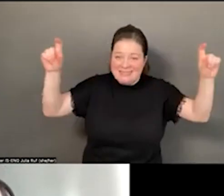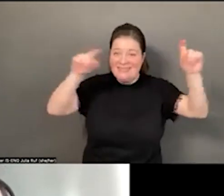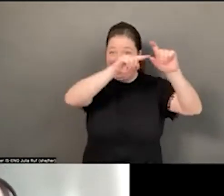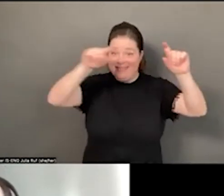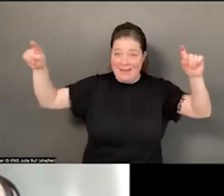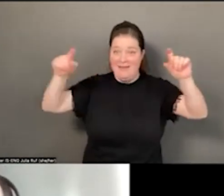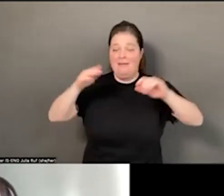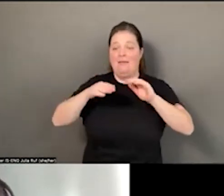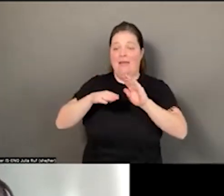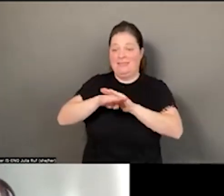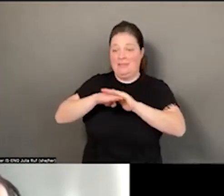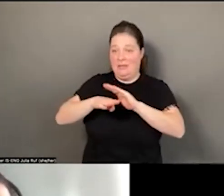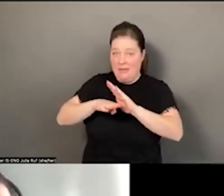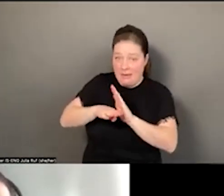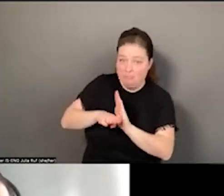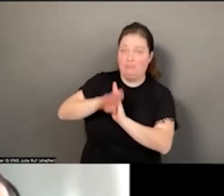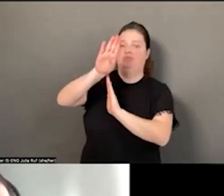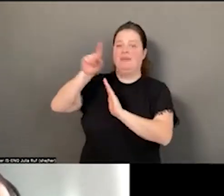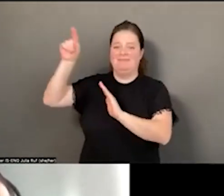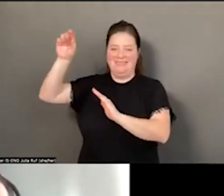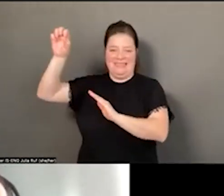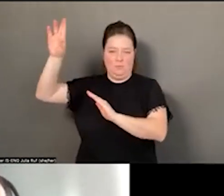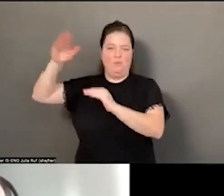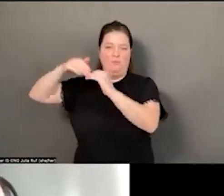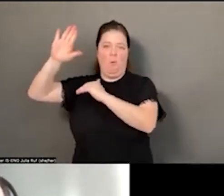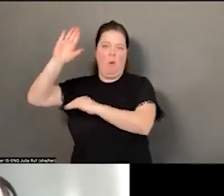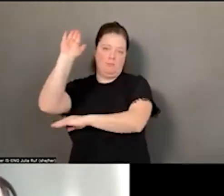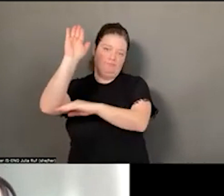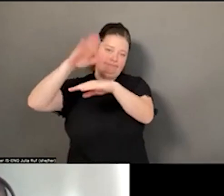Finally, a little note concerning the strategy.